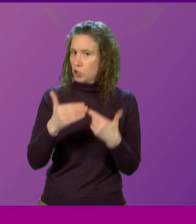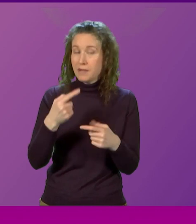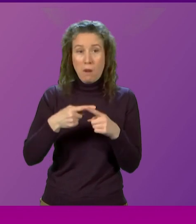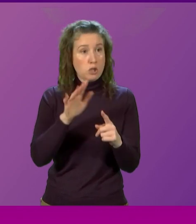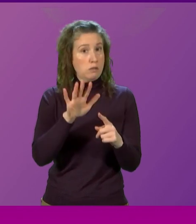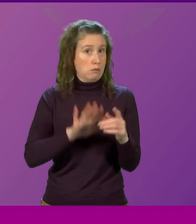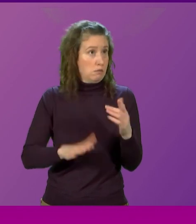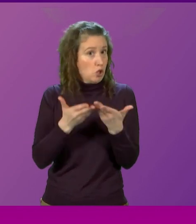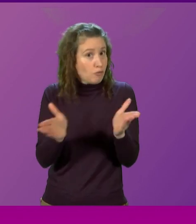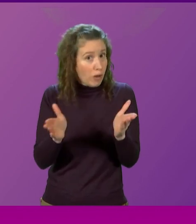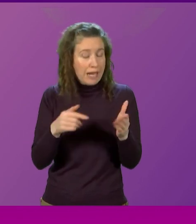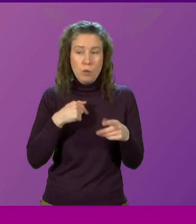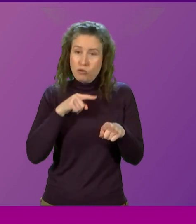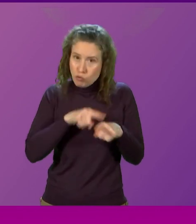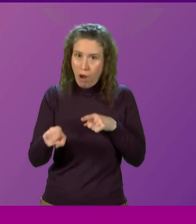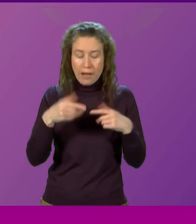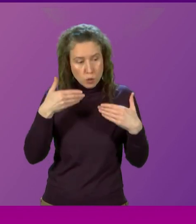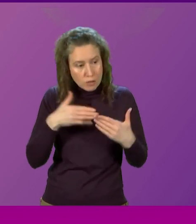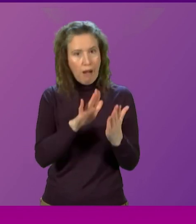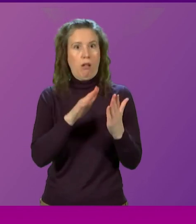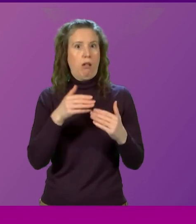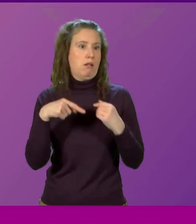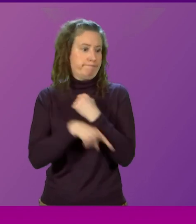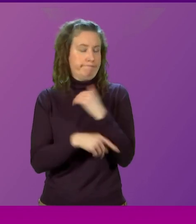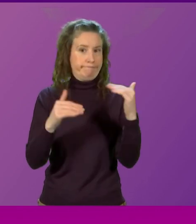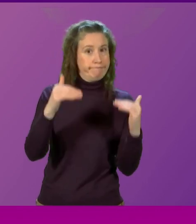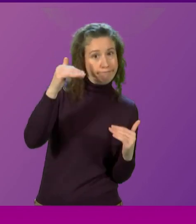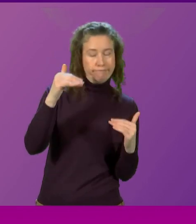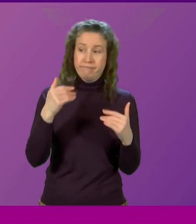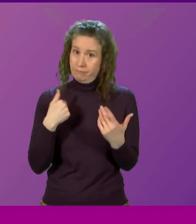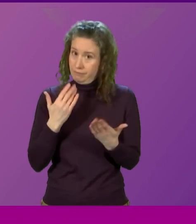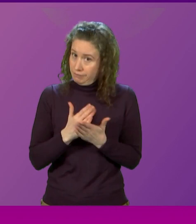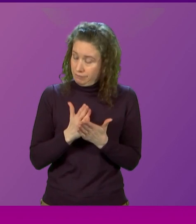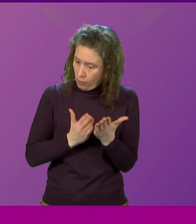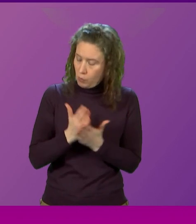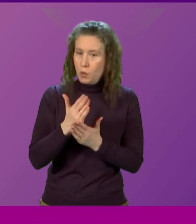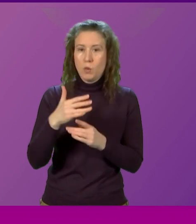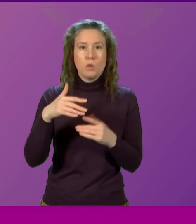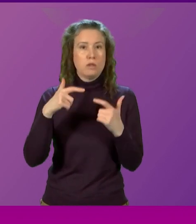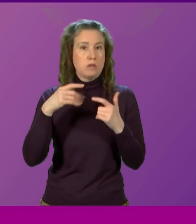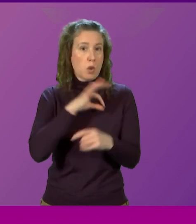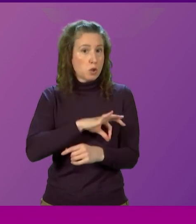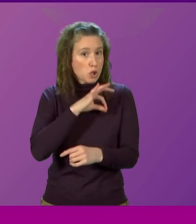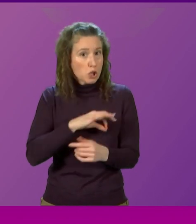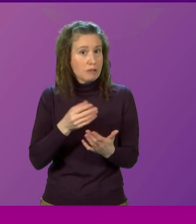it does more generally, is designed to tackle and address inequalities, not least of which are the steps that we are taking through our social security system to lift people out